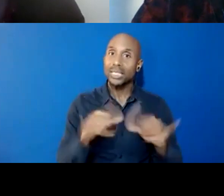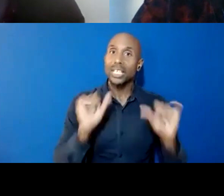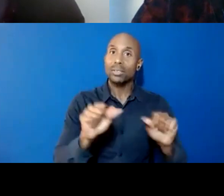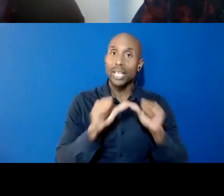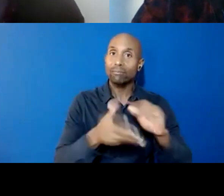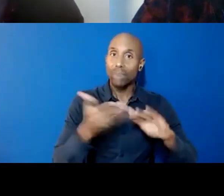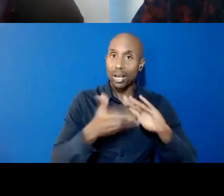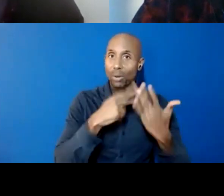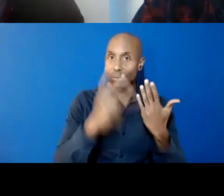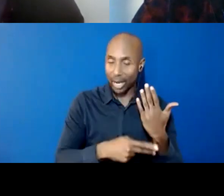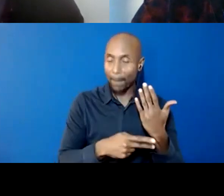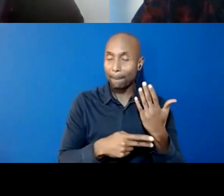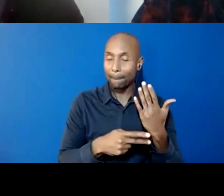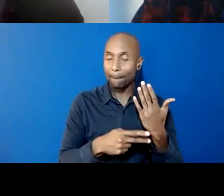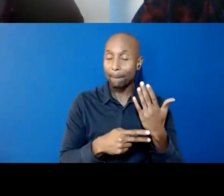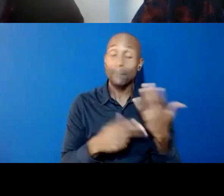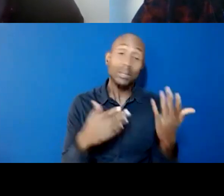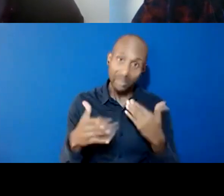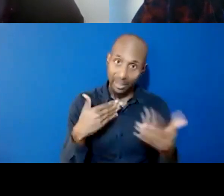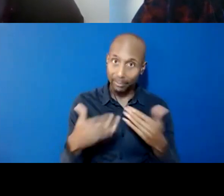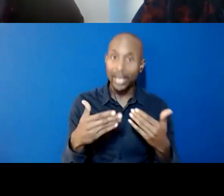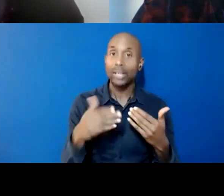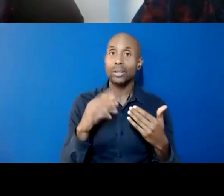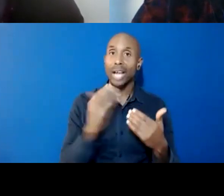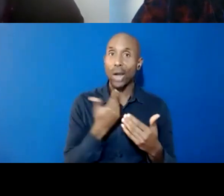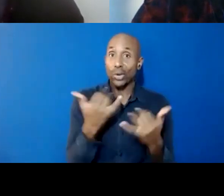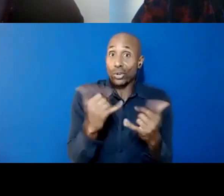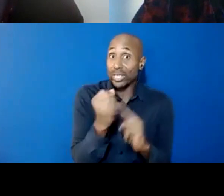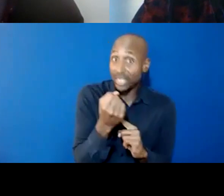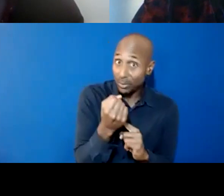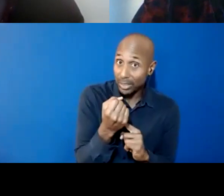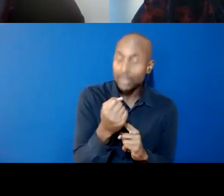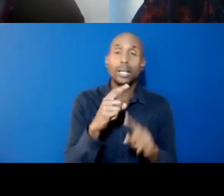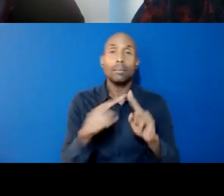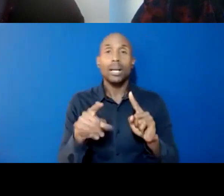currently facing and find ways to be creative, flexible.